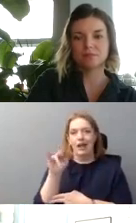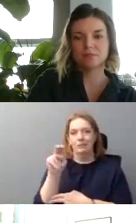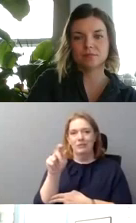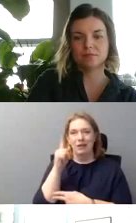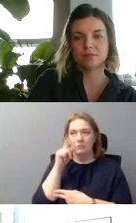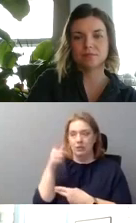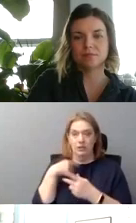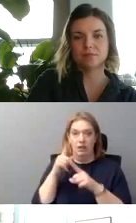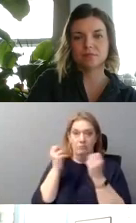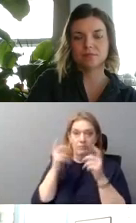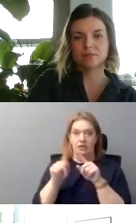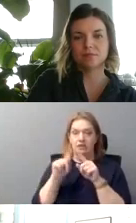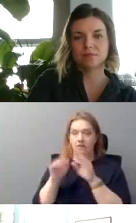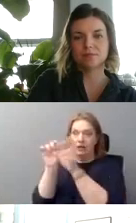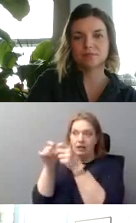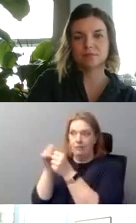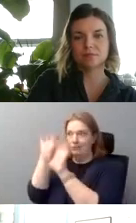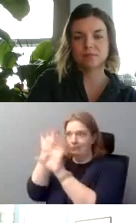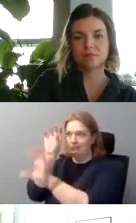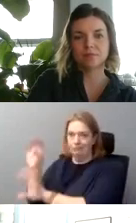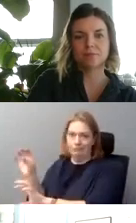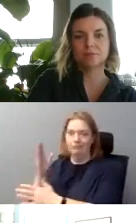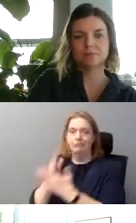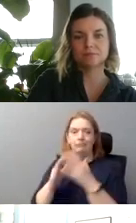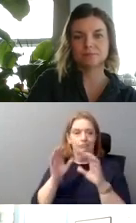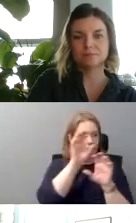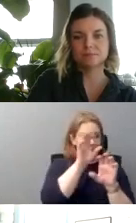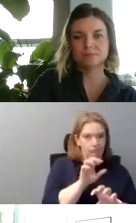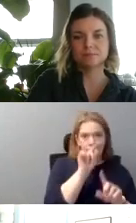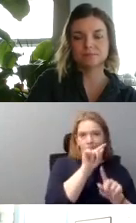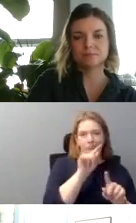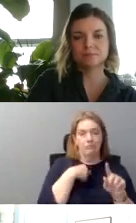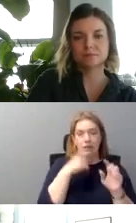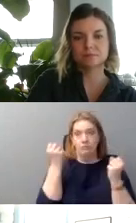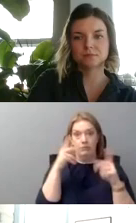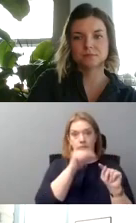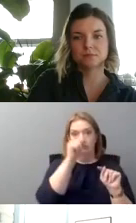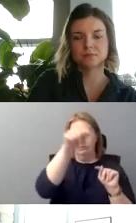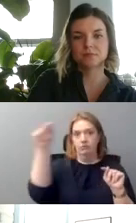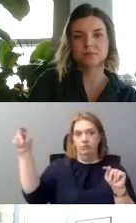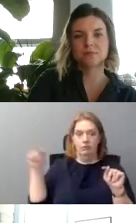has going on. There's some in the downstairs by the front door, some in the dining room,